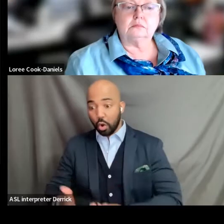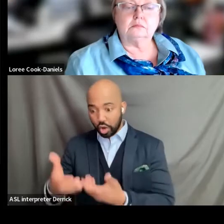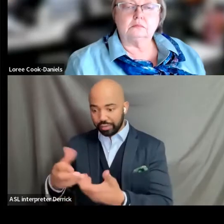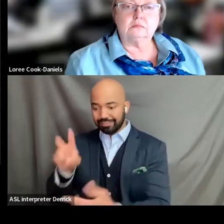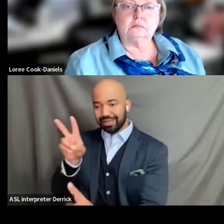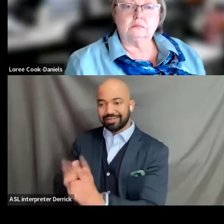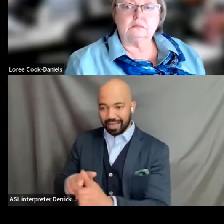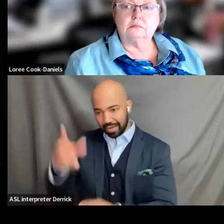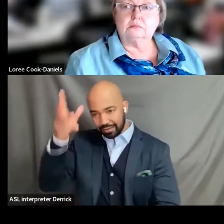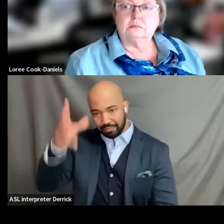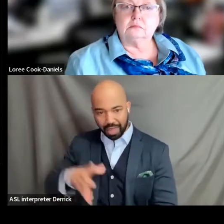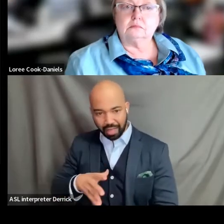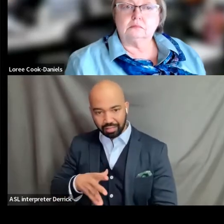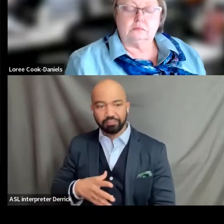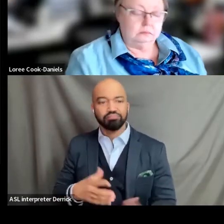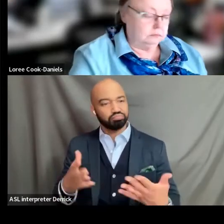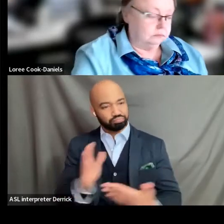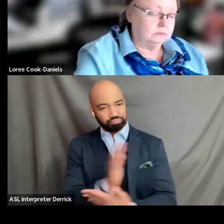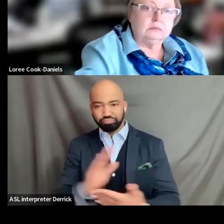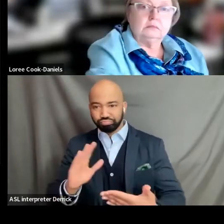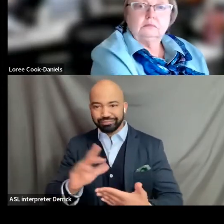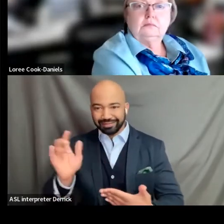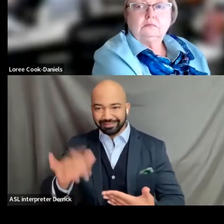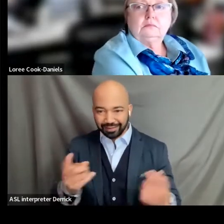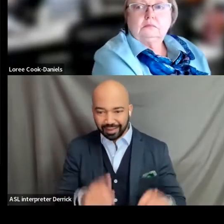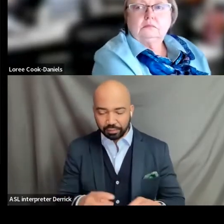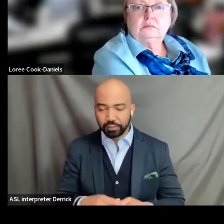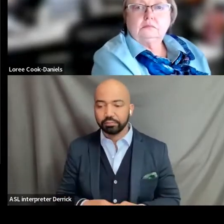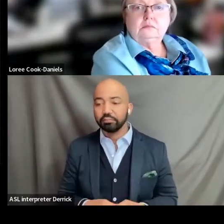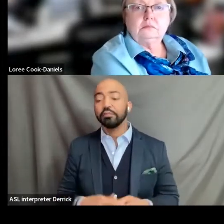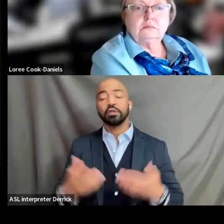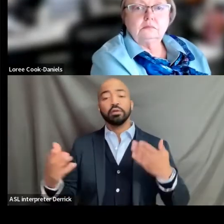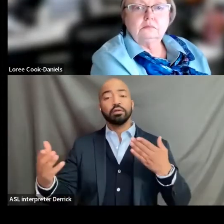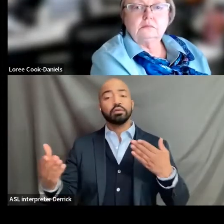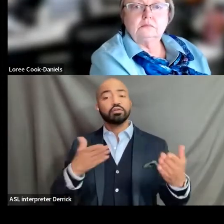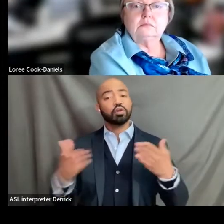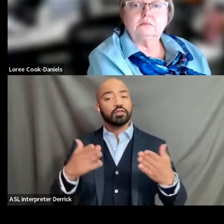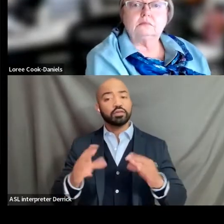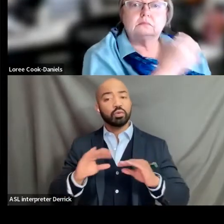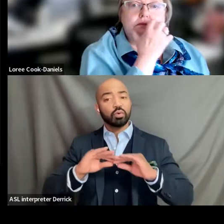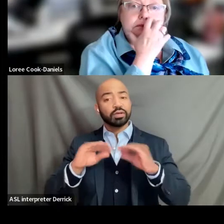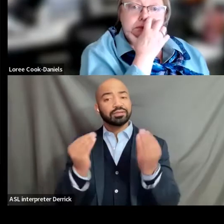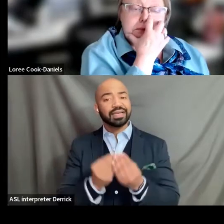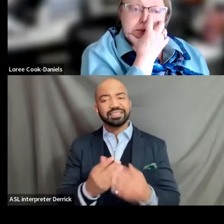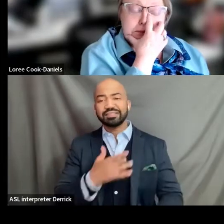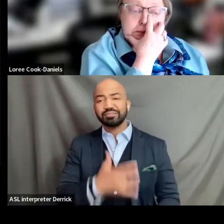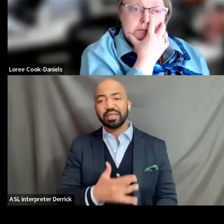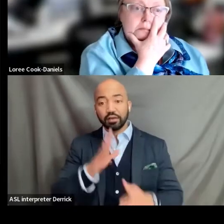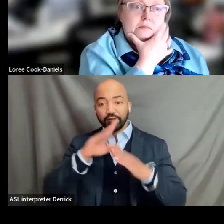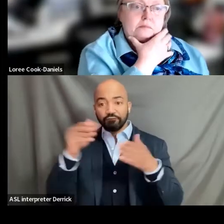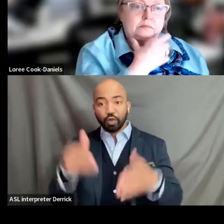One of the things that we've noticed a lot is that many service organizations only focus on trans women